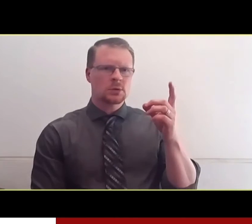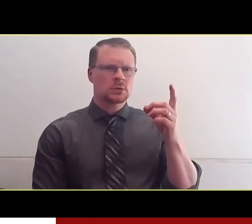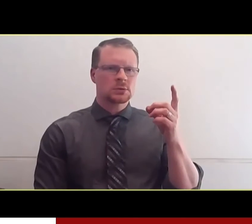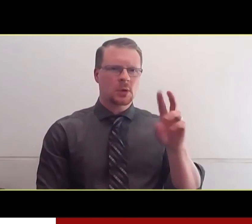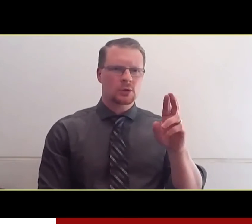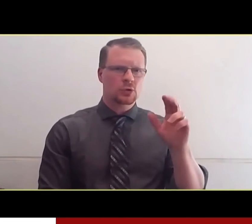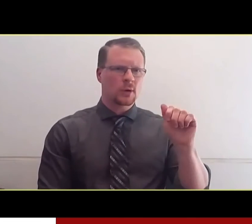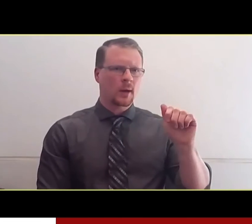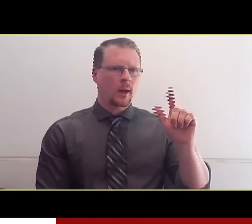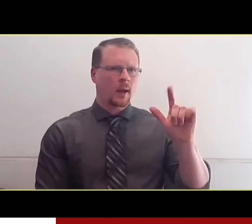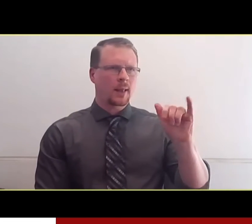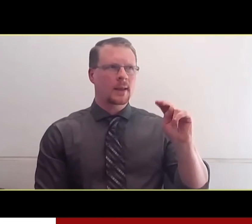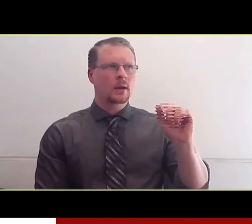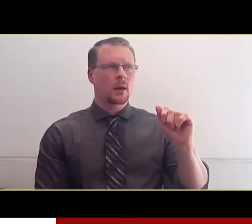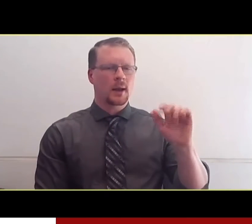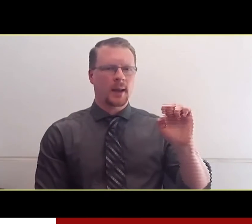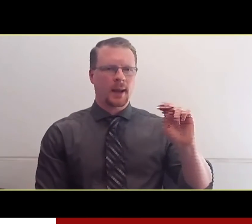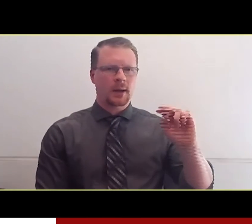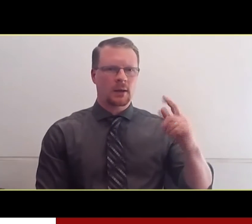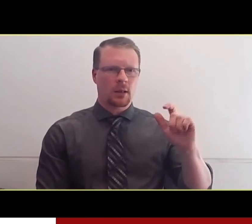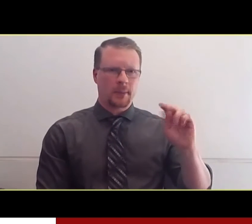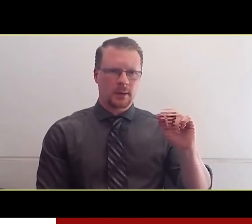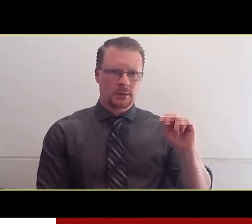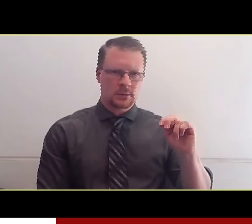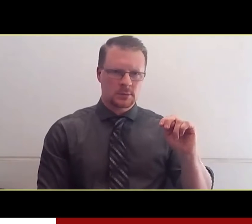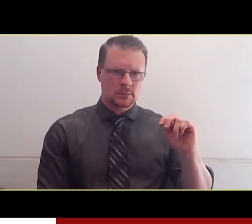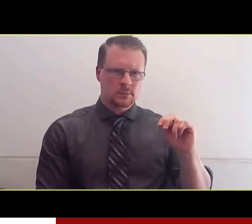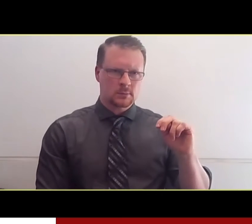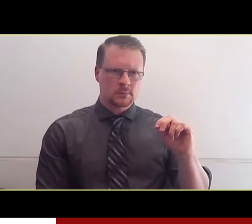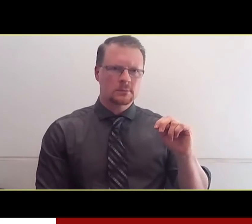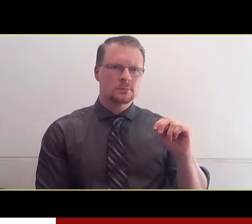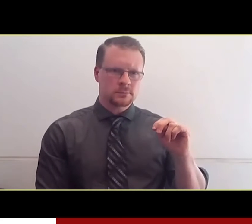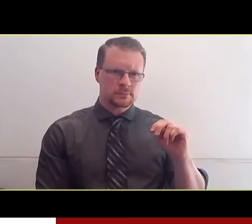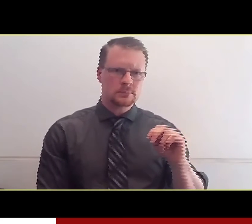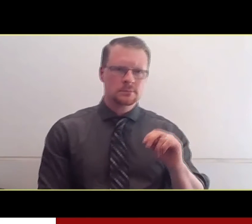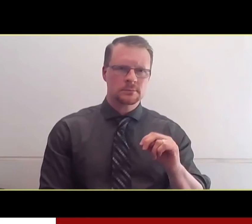I'm going to introduce Dr. Alina Engelman